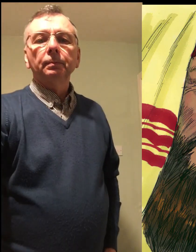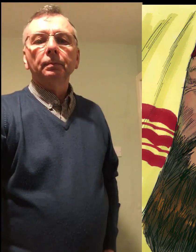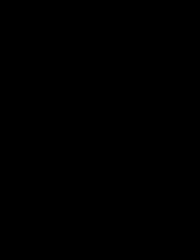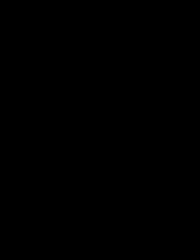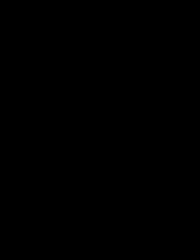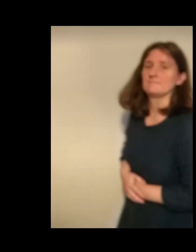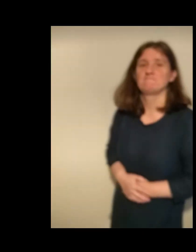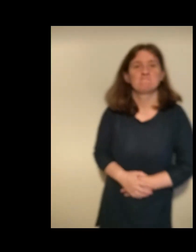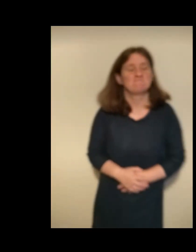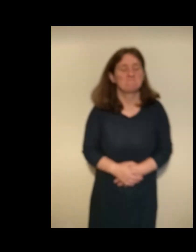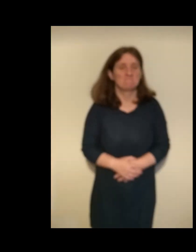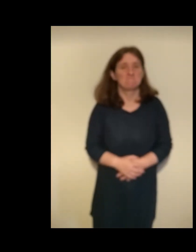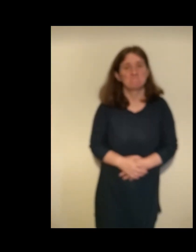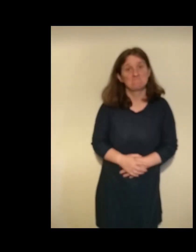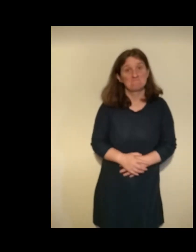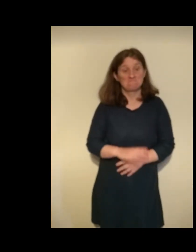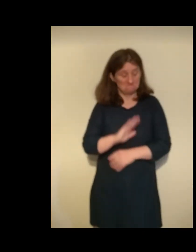in him.